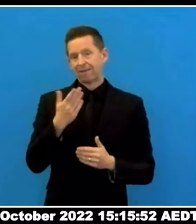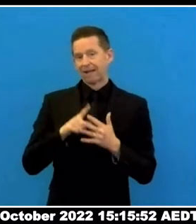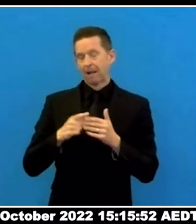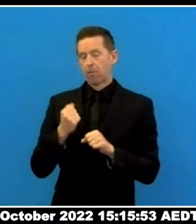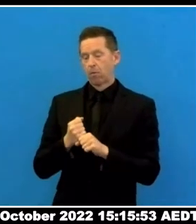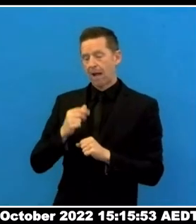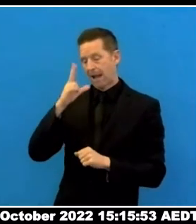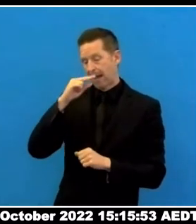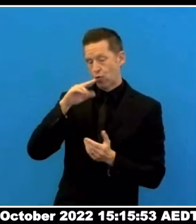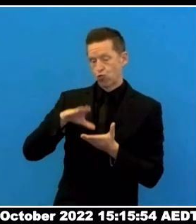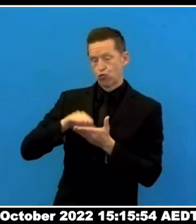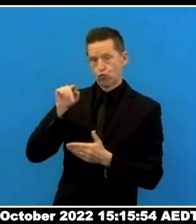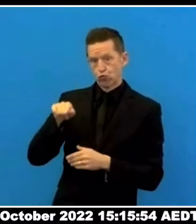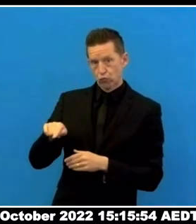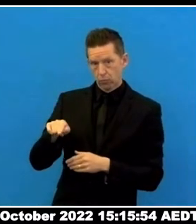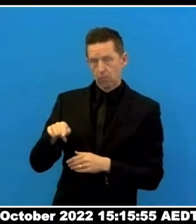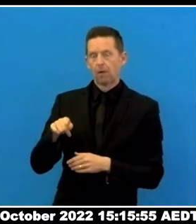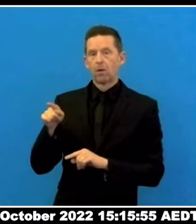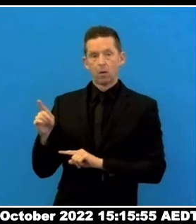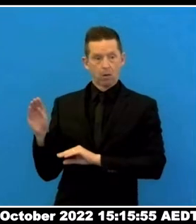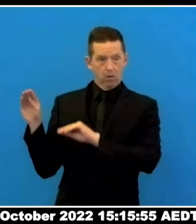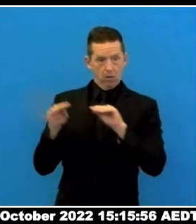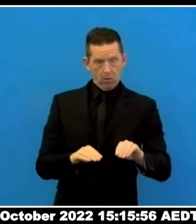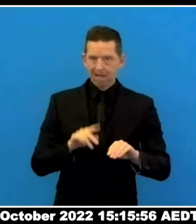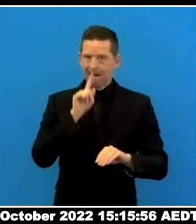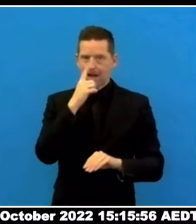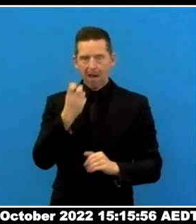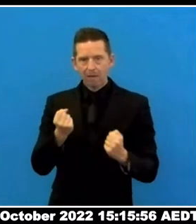who couldn't get support in his learning journey